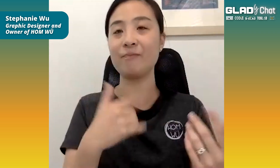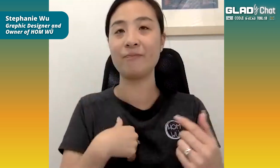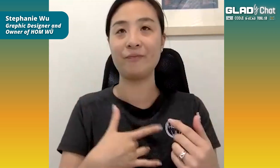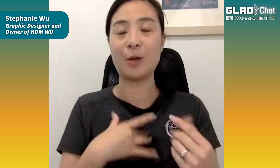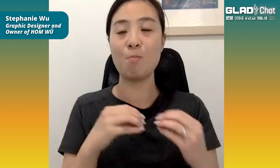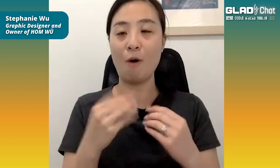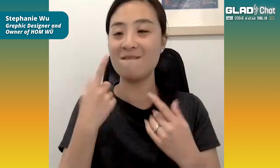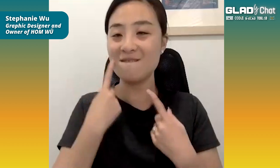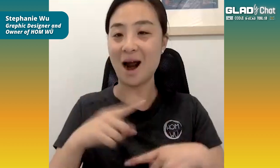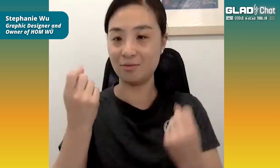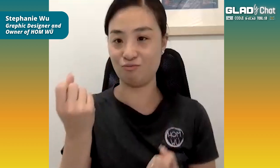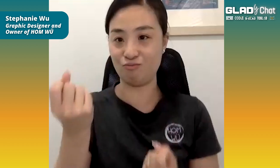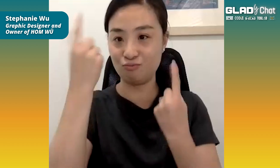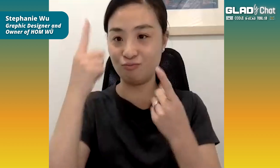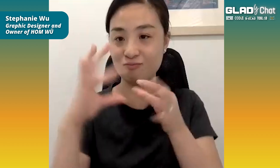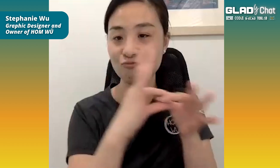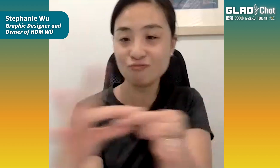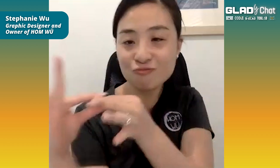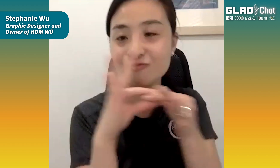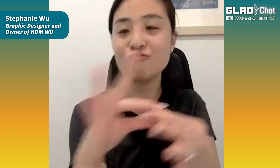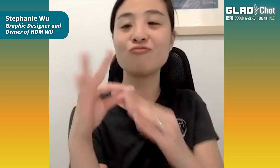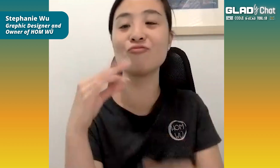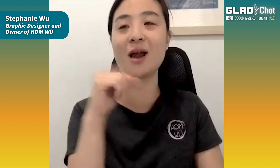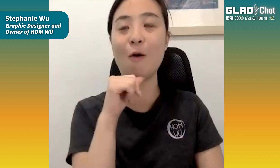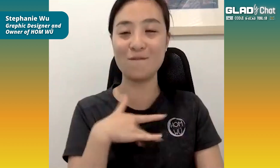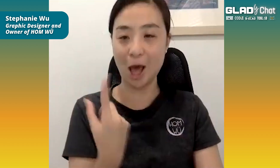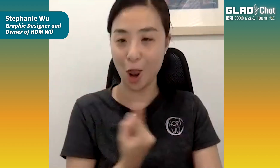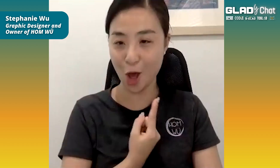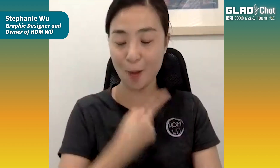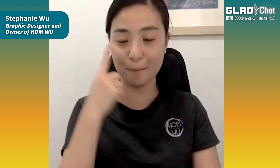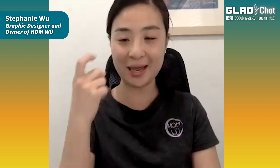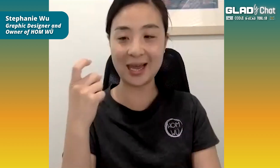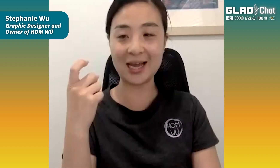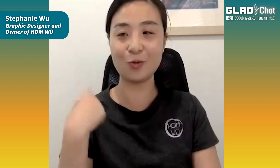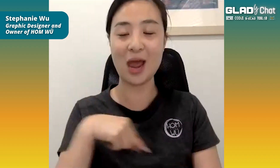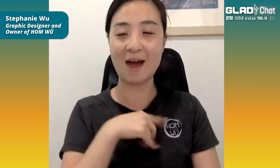I feel like I finally found understanding and unity. I don’t feel so alone, because we have